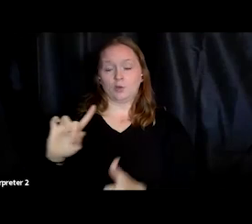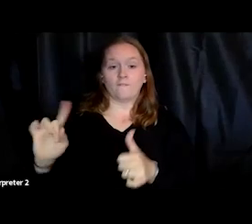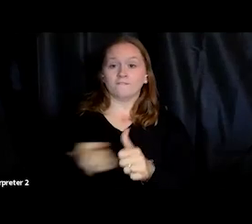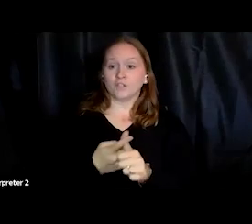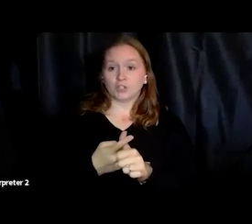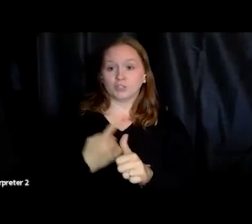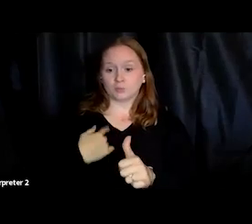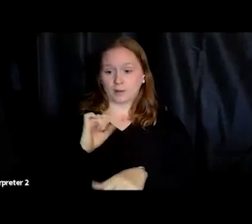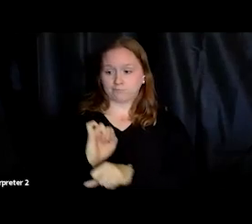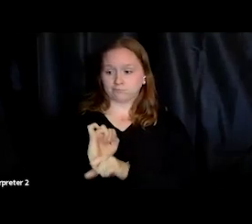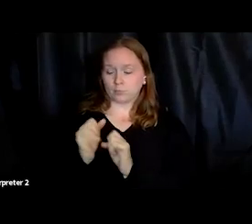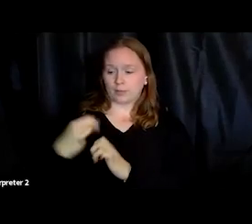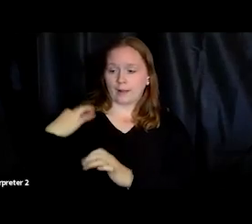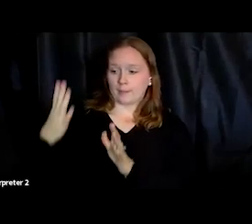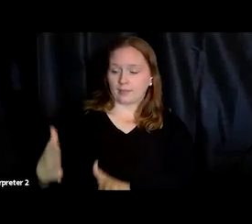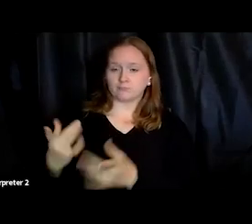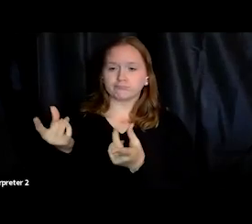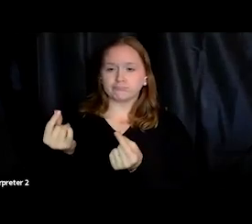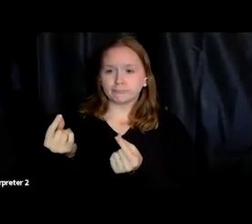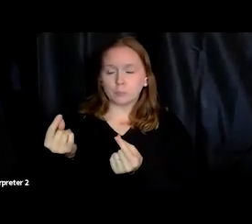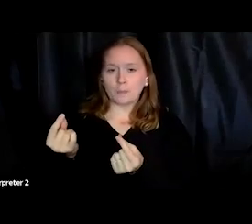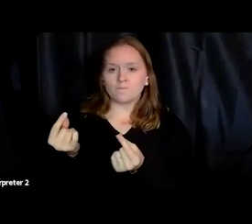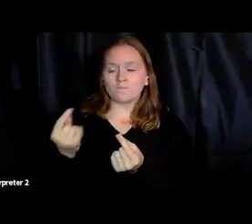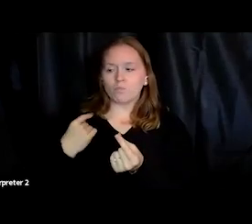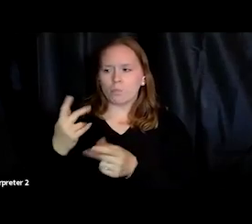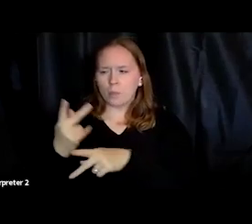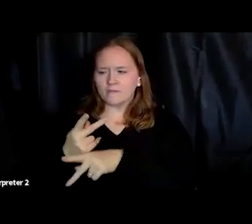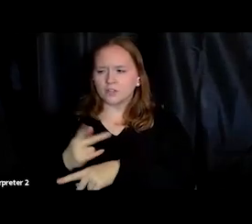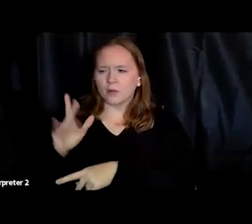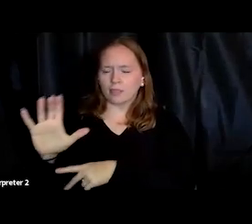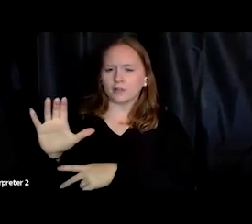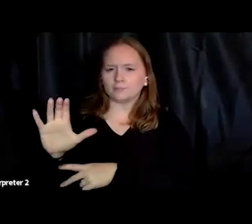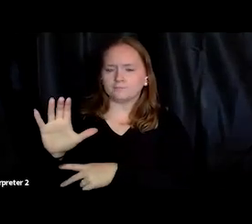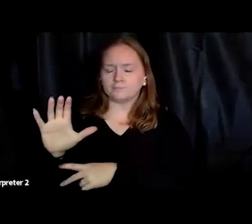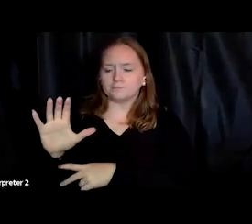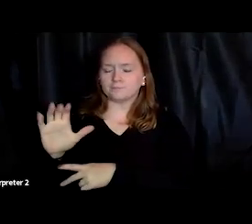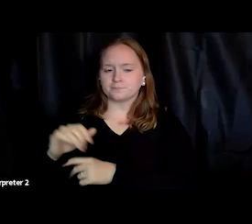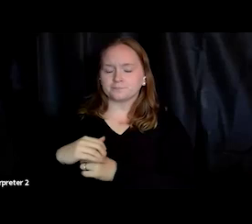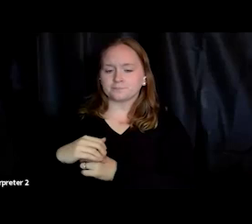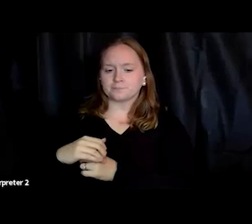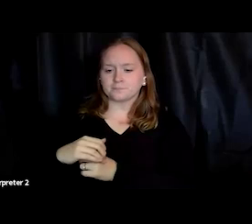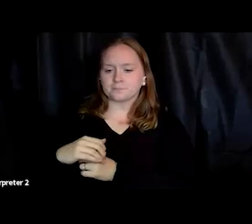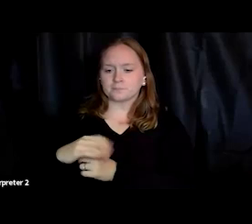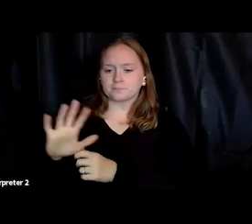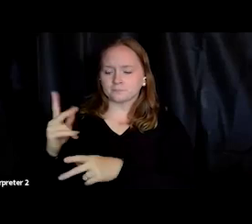after I find out what their conditions are, I go back and I print out the listing for each of those conditions